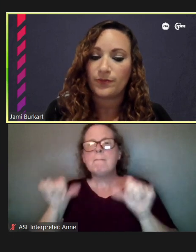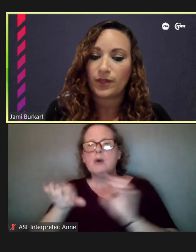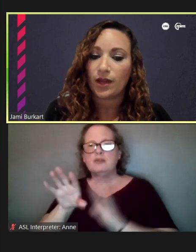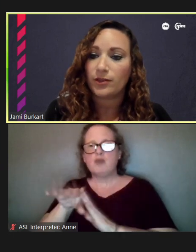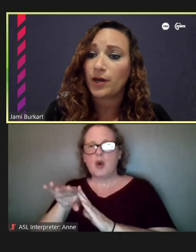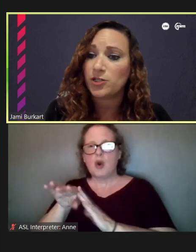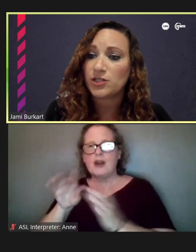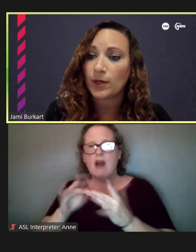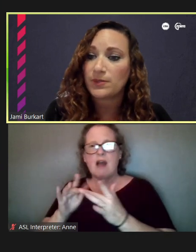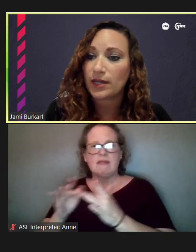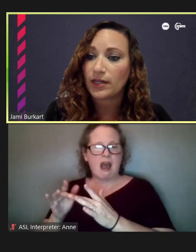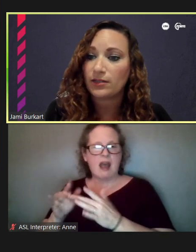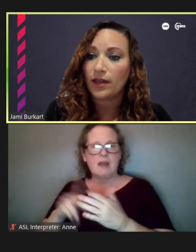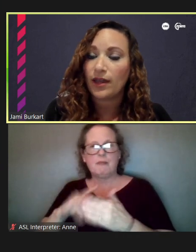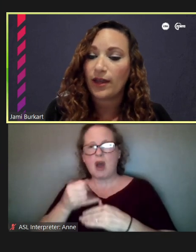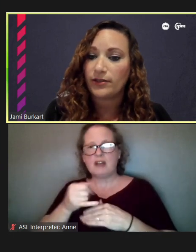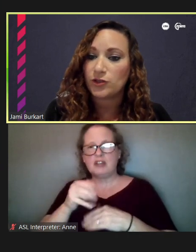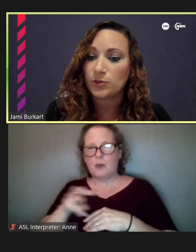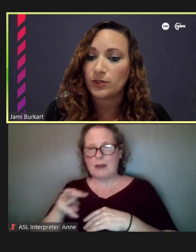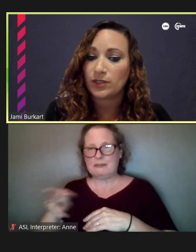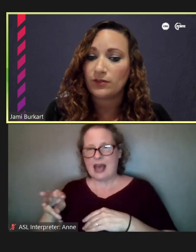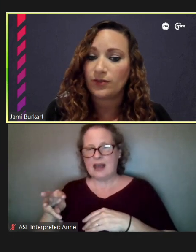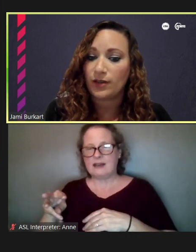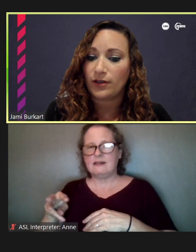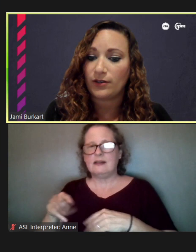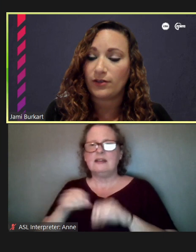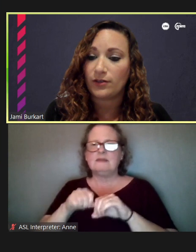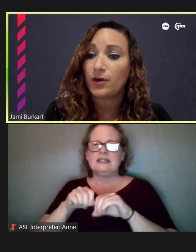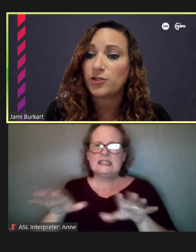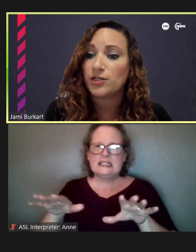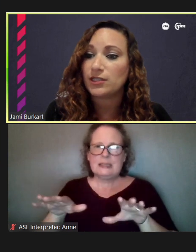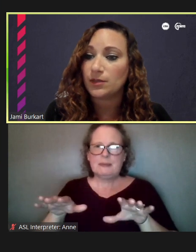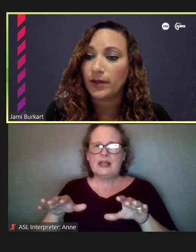on the project's website and distributed via the project email,